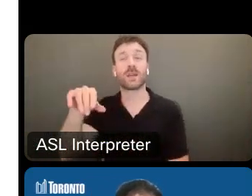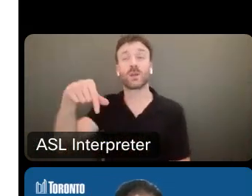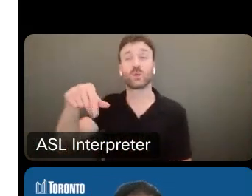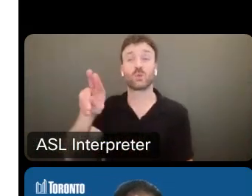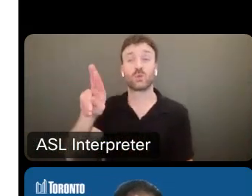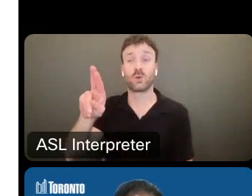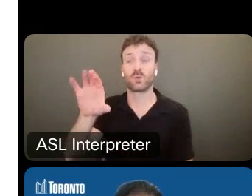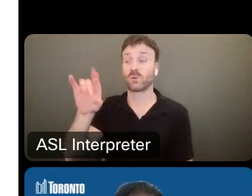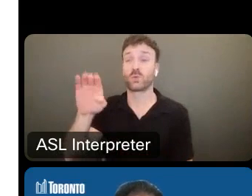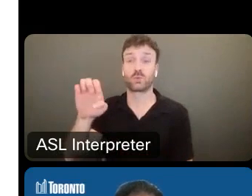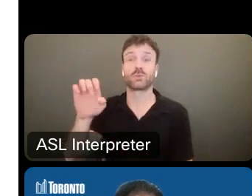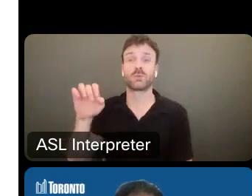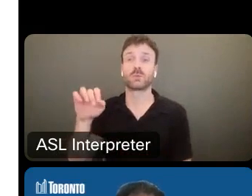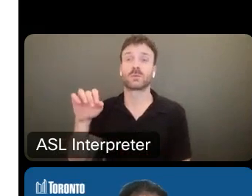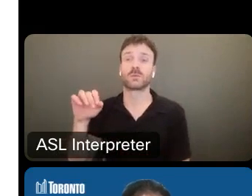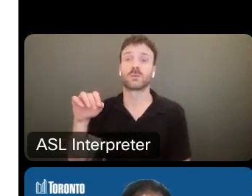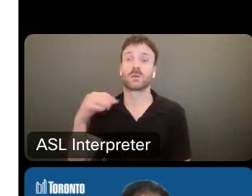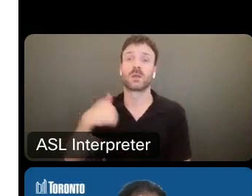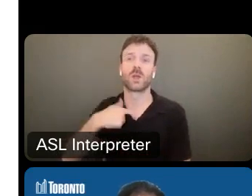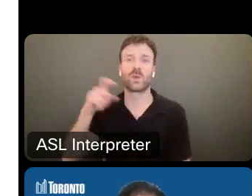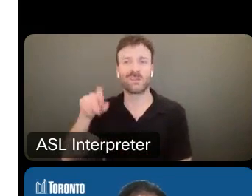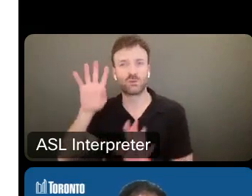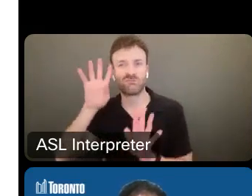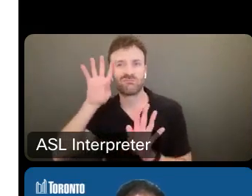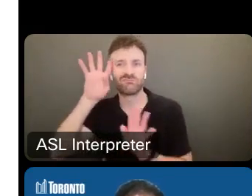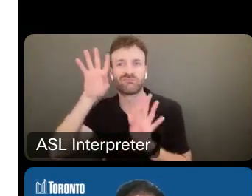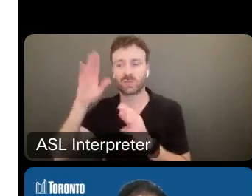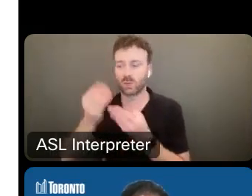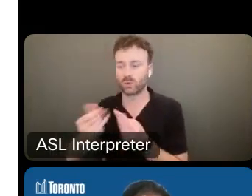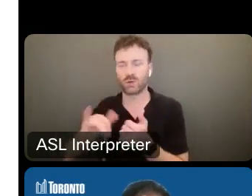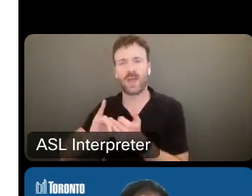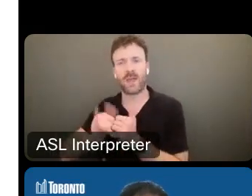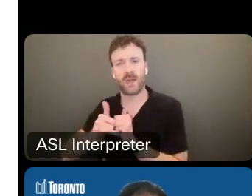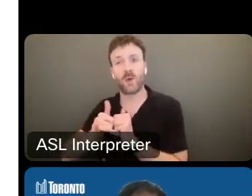We have to come up with a solution for how we can make that information as accessible